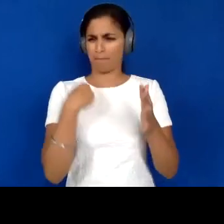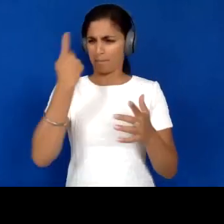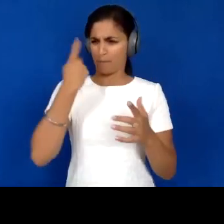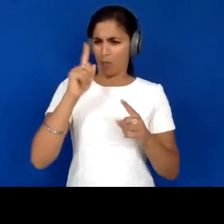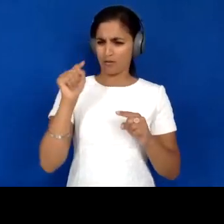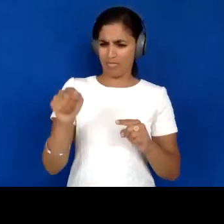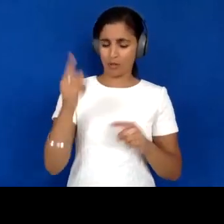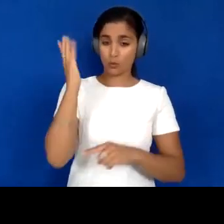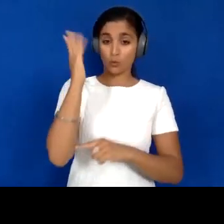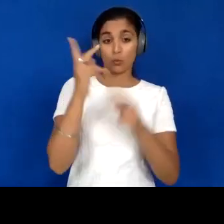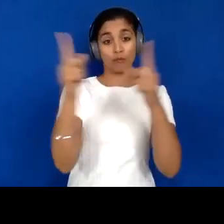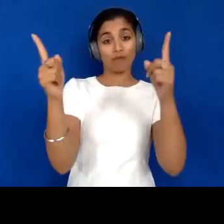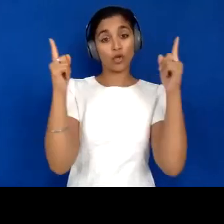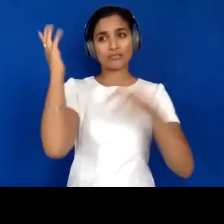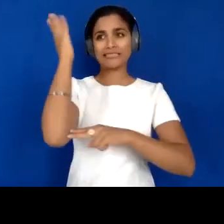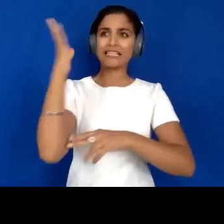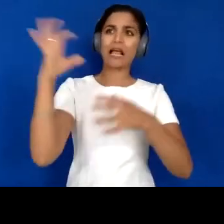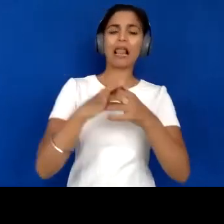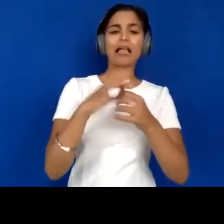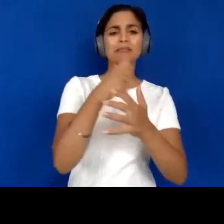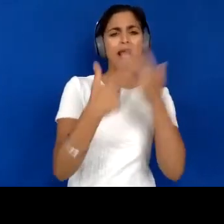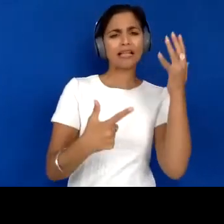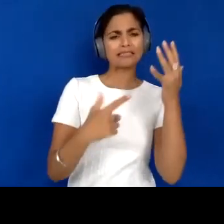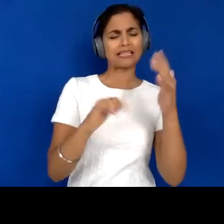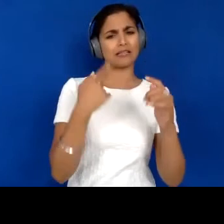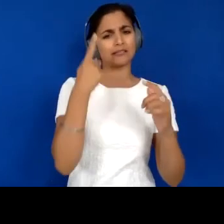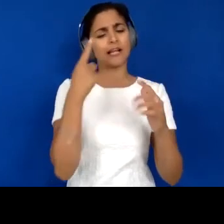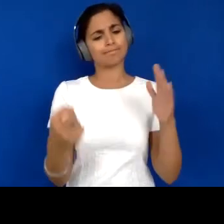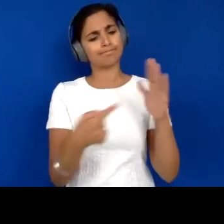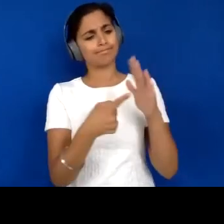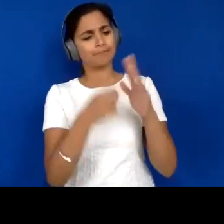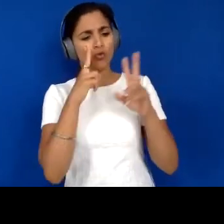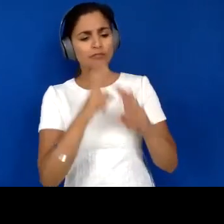theory was monetary reading from that point on I have noticed this world being